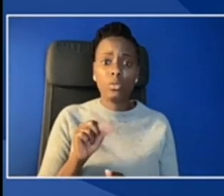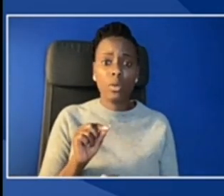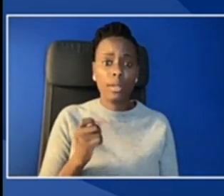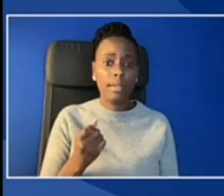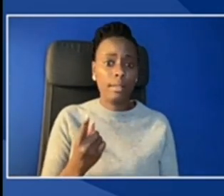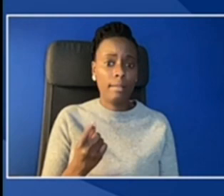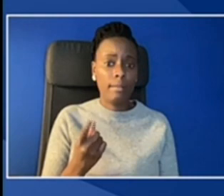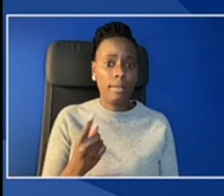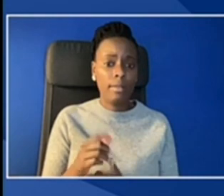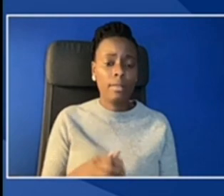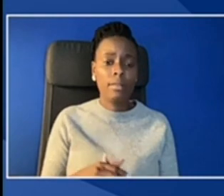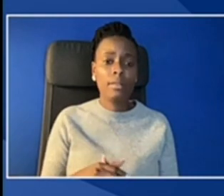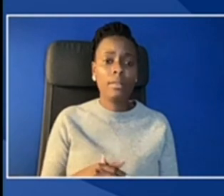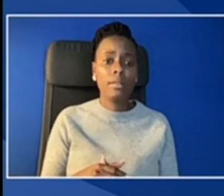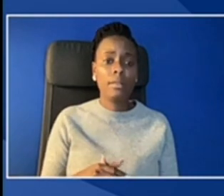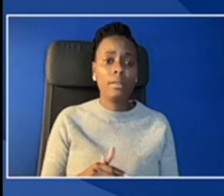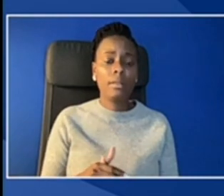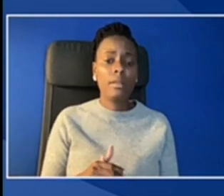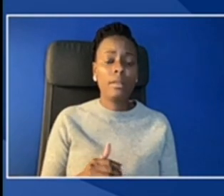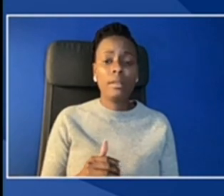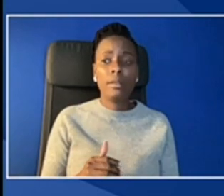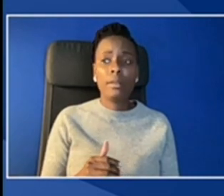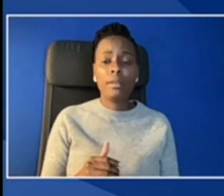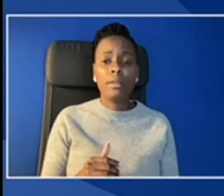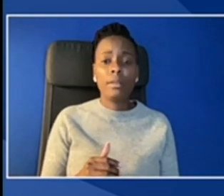And apparently- I tried to notify the